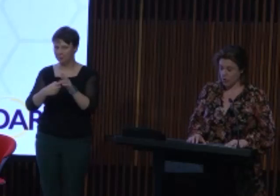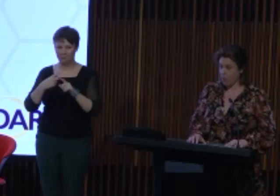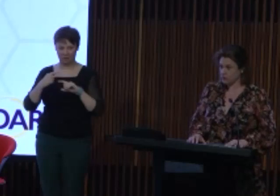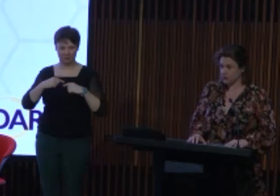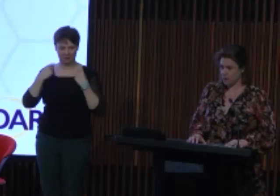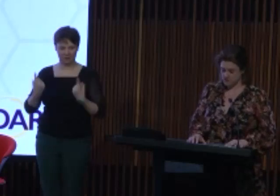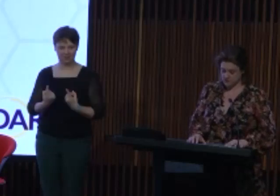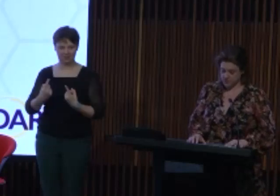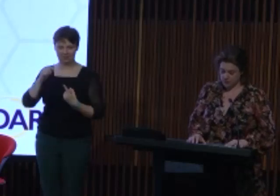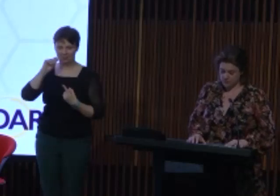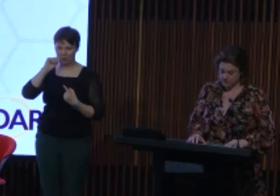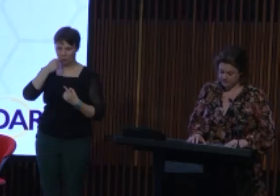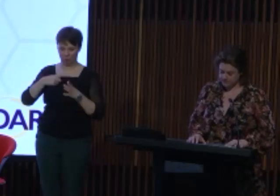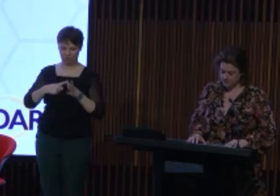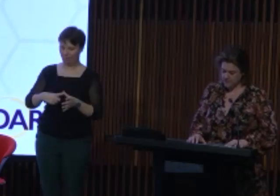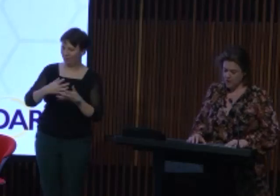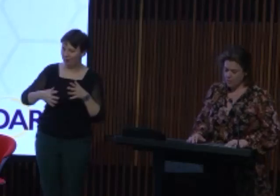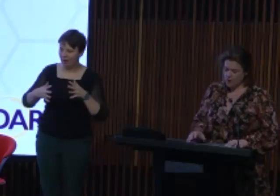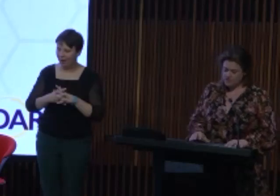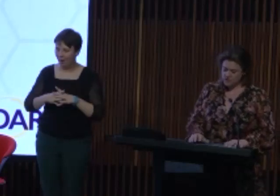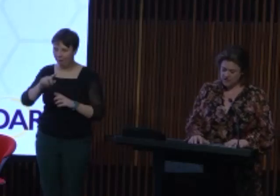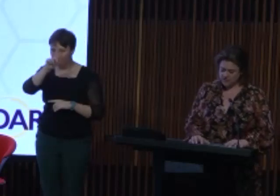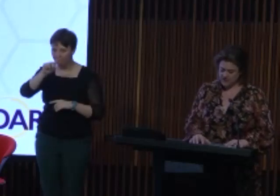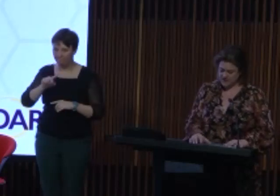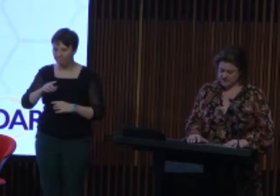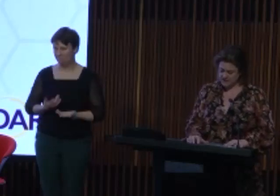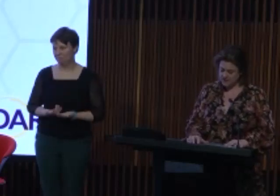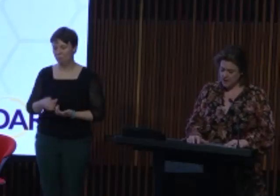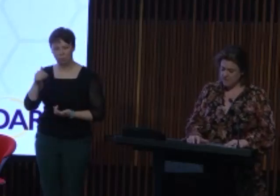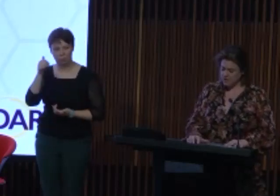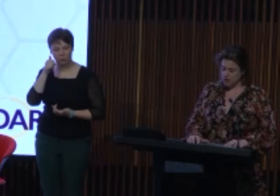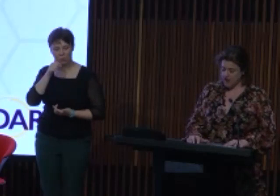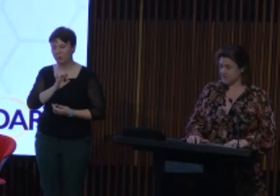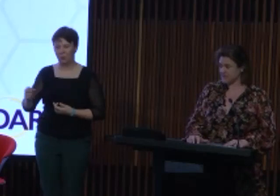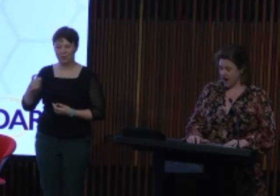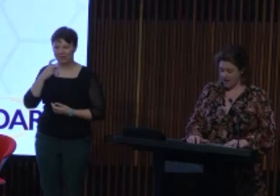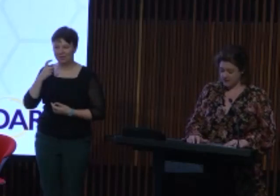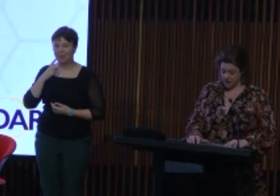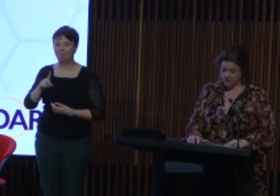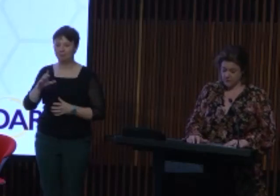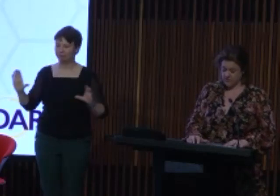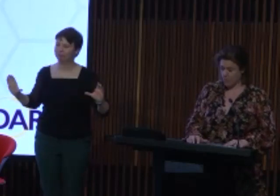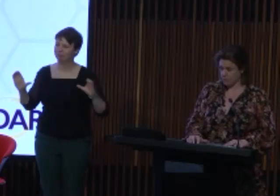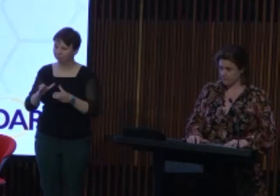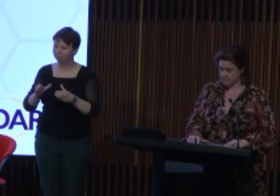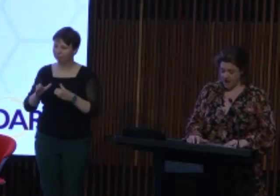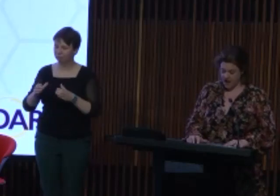also going to. We know it's not gonna be easy, but united we stand, divided we fall,